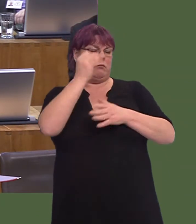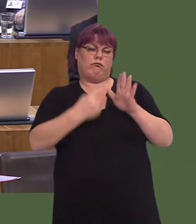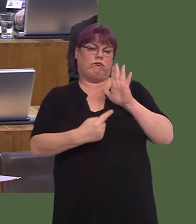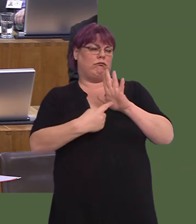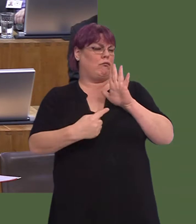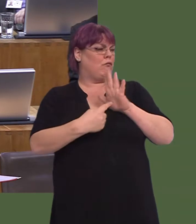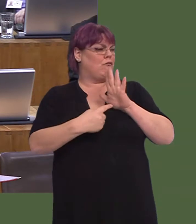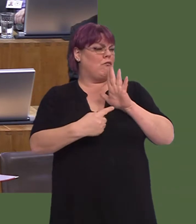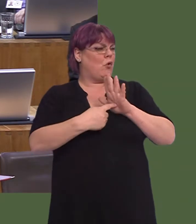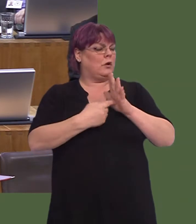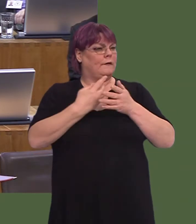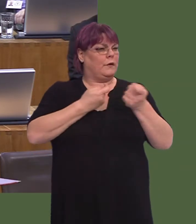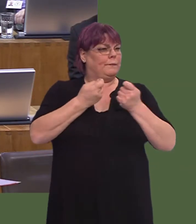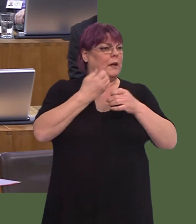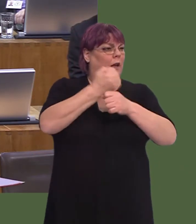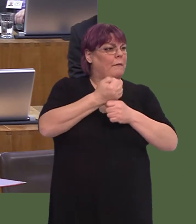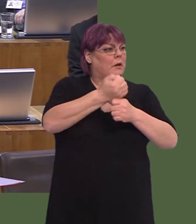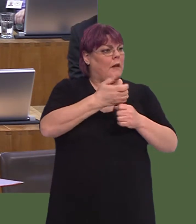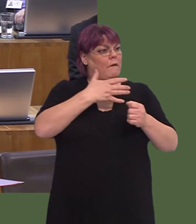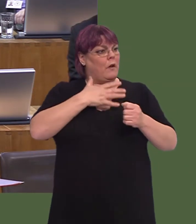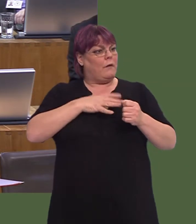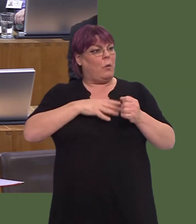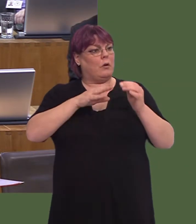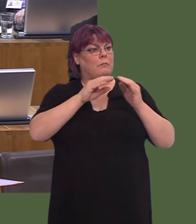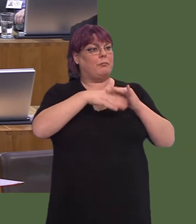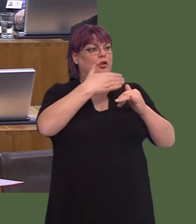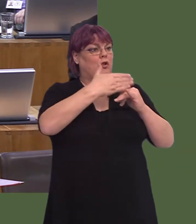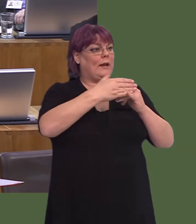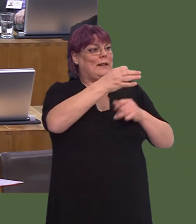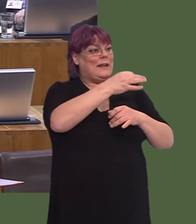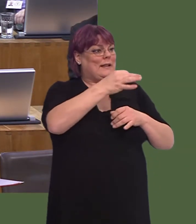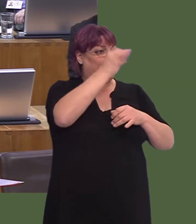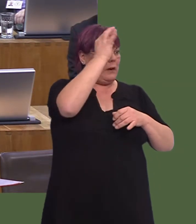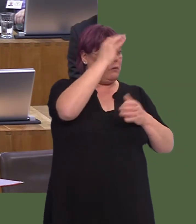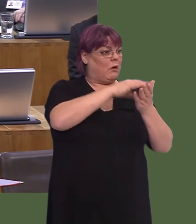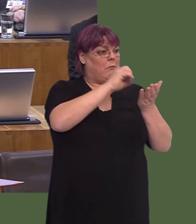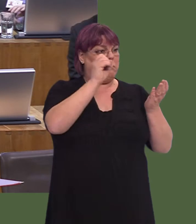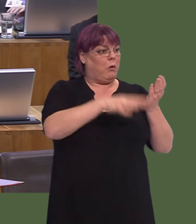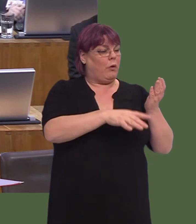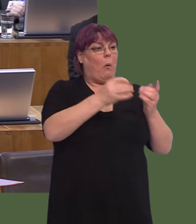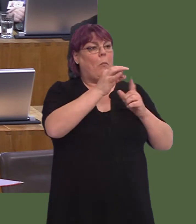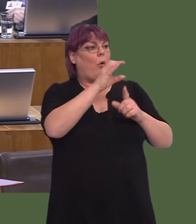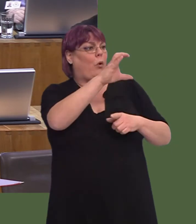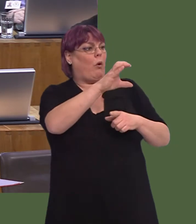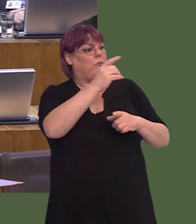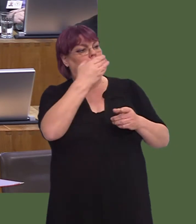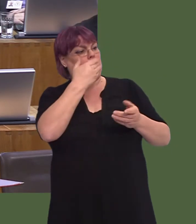If the Member is suggesting we should abolish, for example, Bridgend Town Council or Porthcawl Town Council, then he is welcome to explain that to anyó[Interruption.]óapart from the